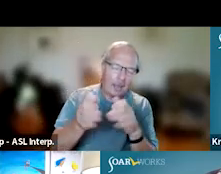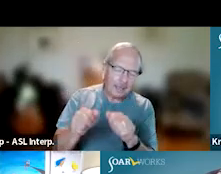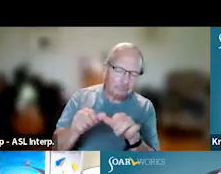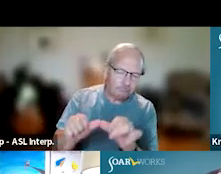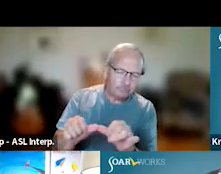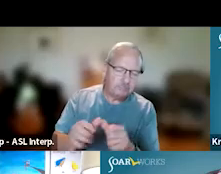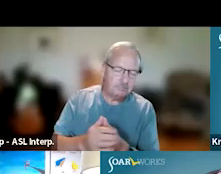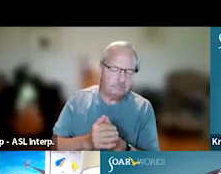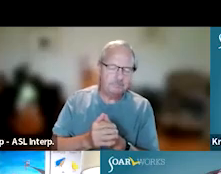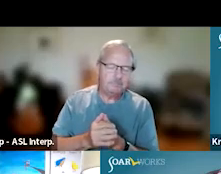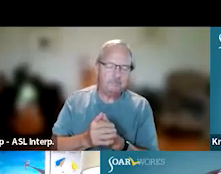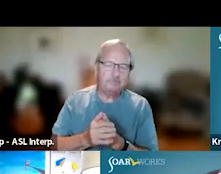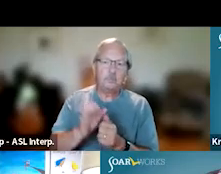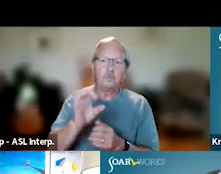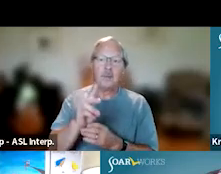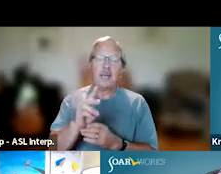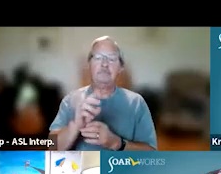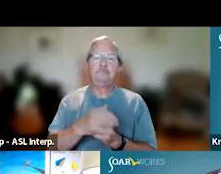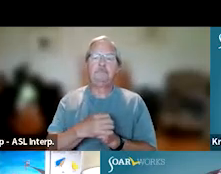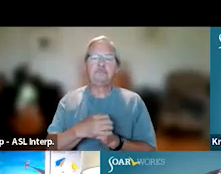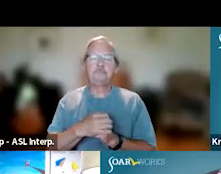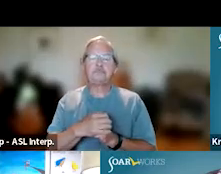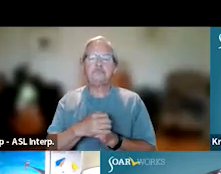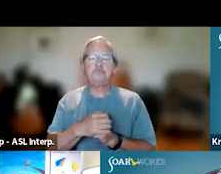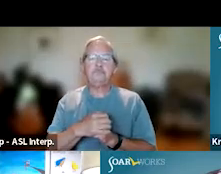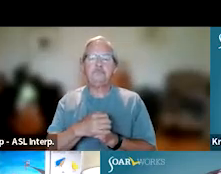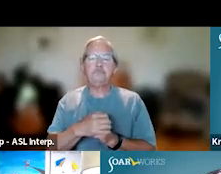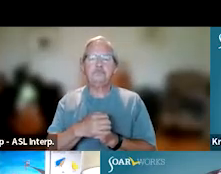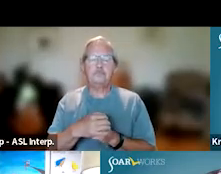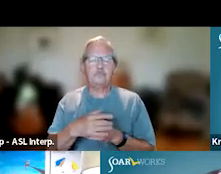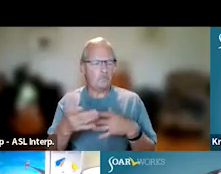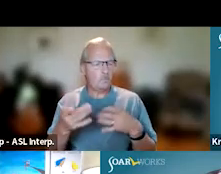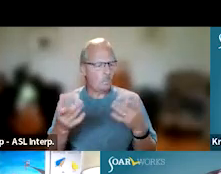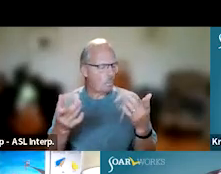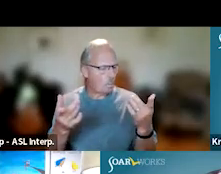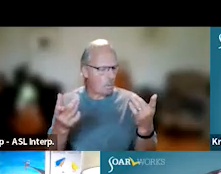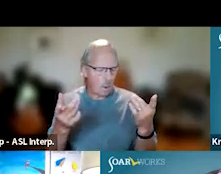All right, so, what is gonna become very important